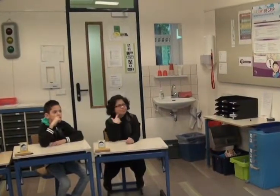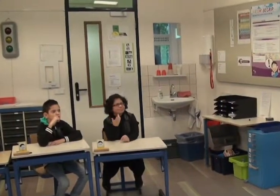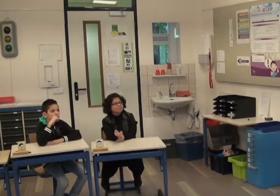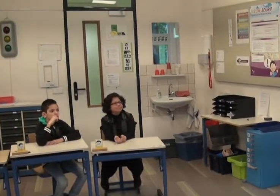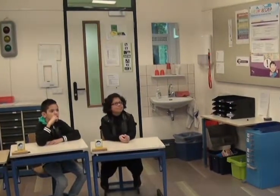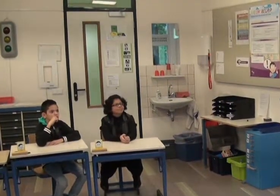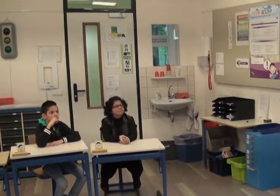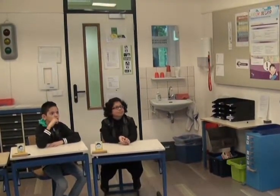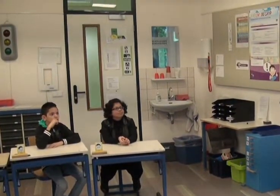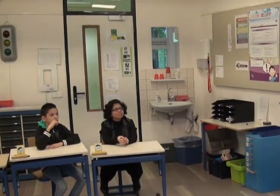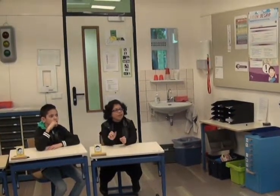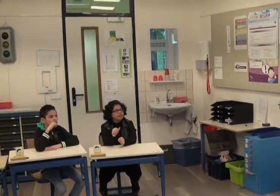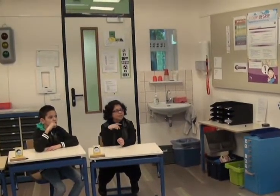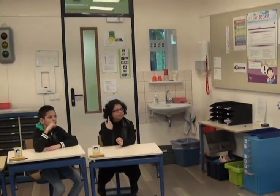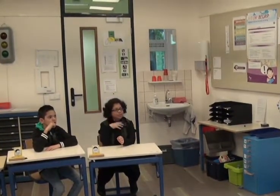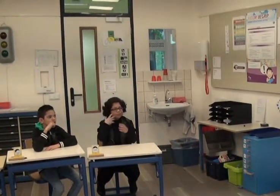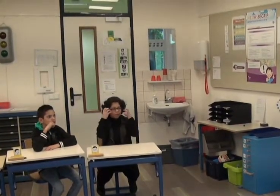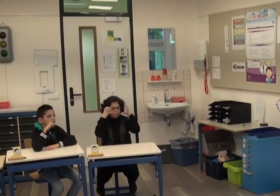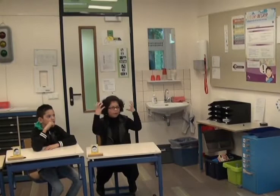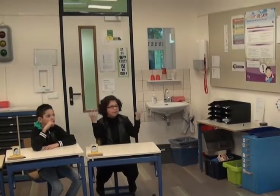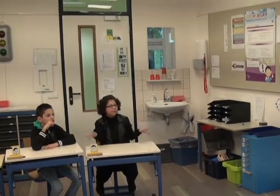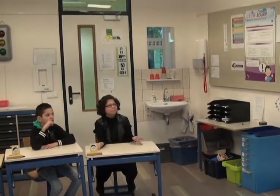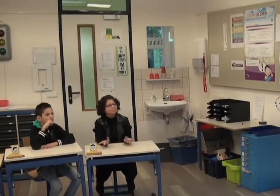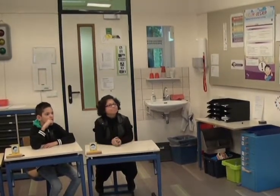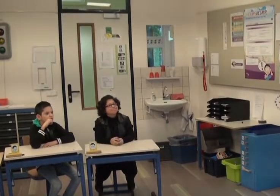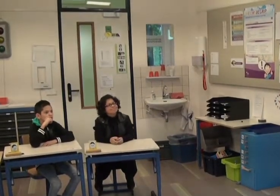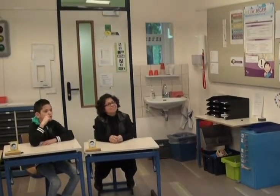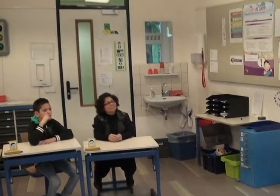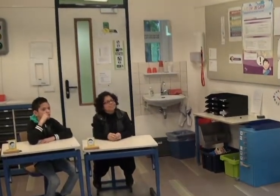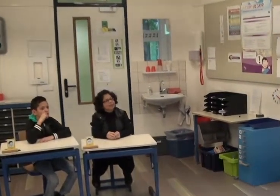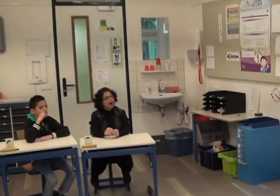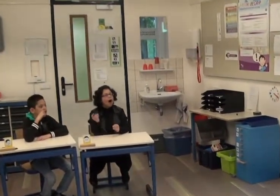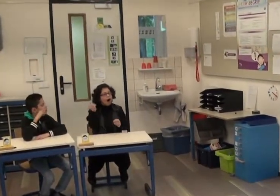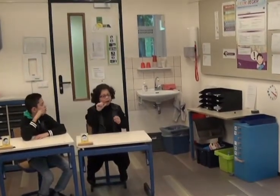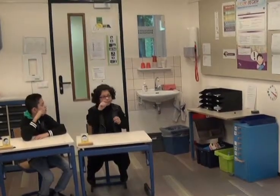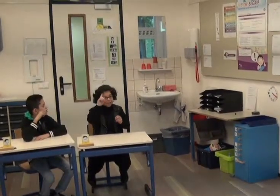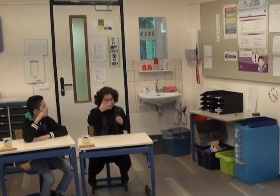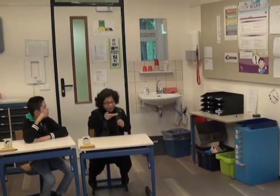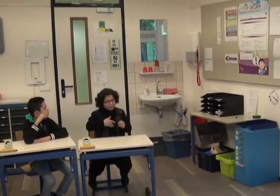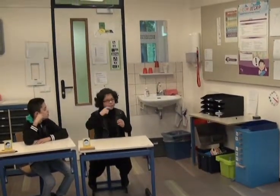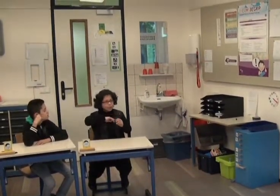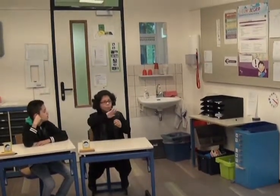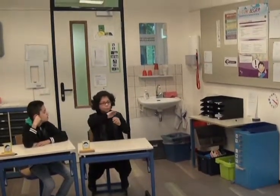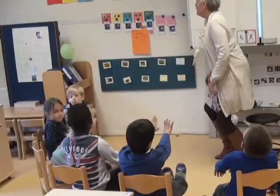I do not think I would like it. TEACHER: OK, why would you not like it? I think I would panic.